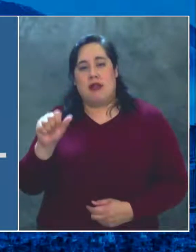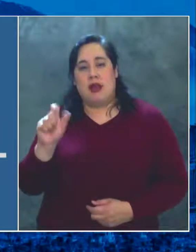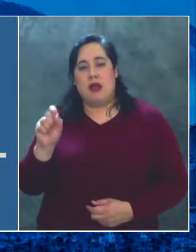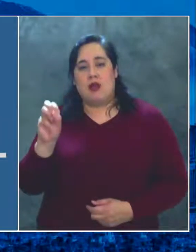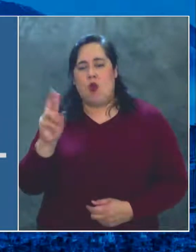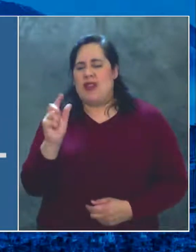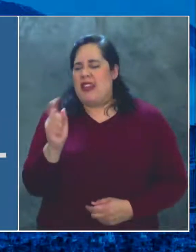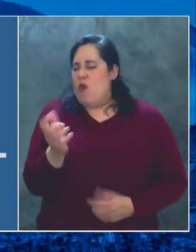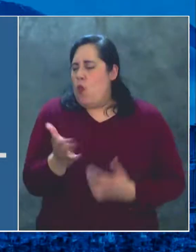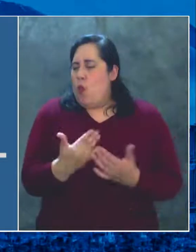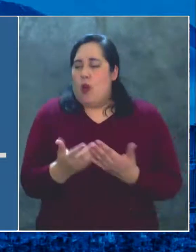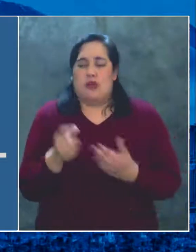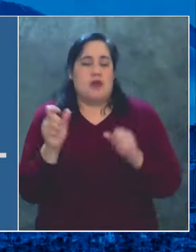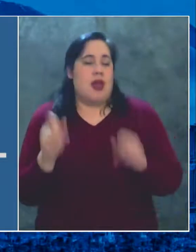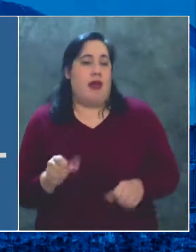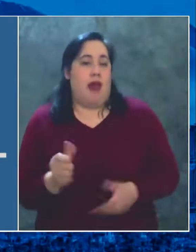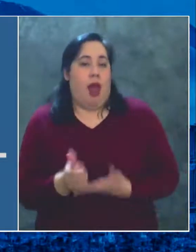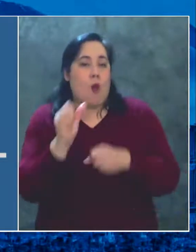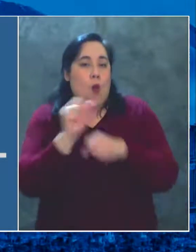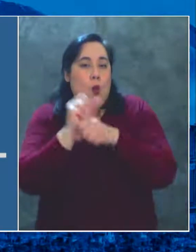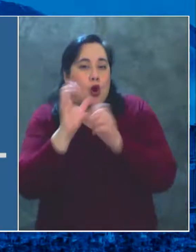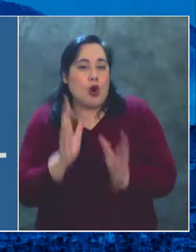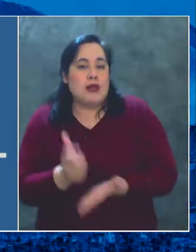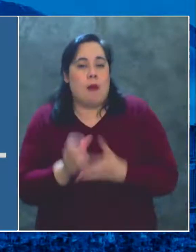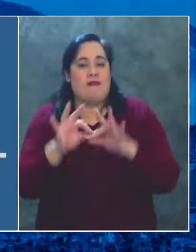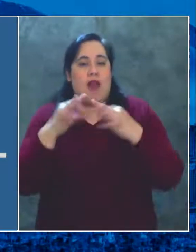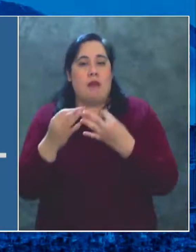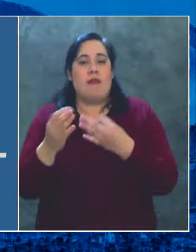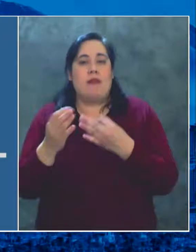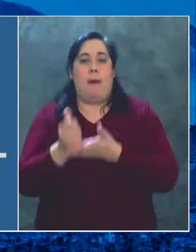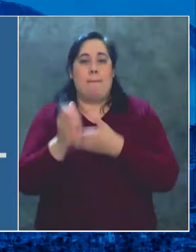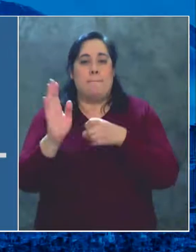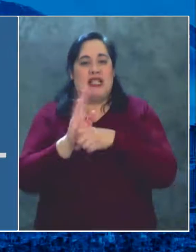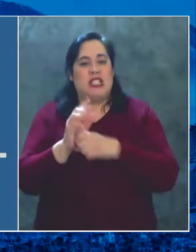AND GIVE ANYTHING YOU CAN TO HELP THE BUSINESSES STRUGGLING. THERE IS BEGINNING TO BE A